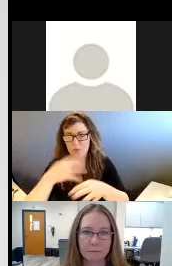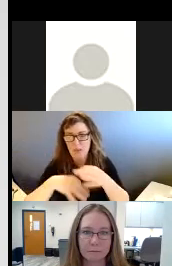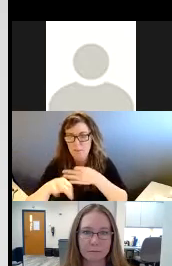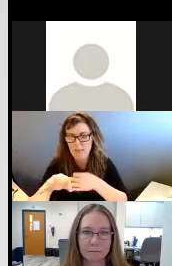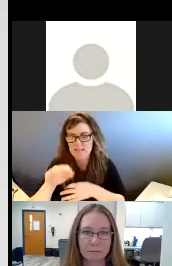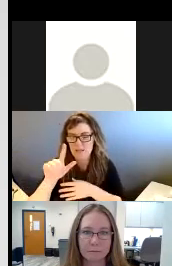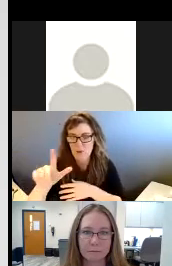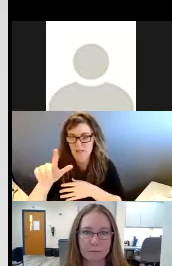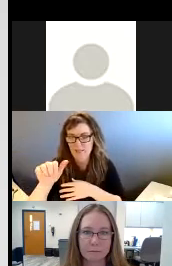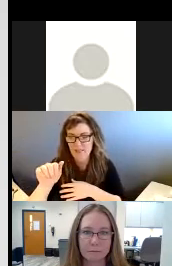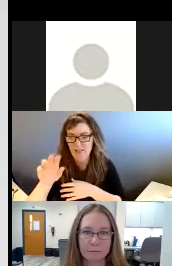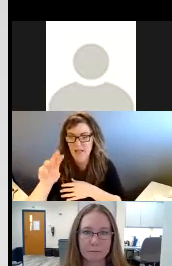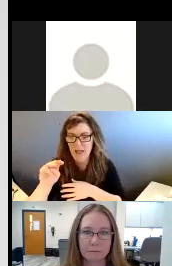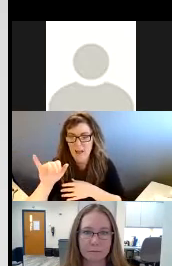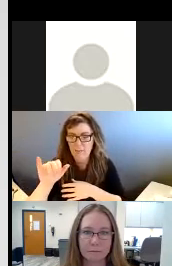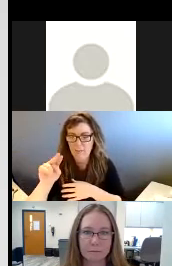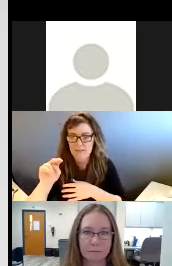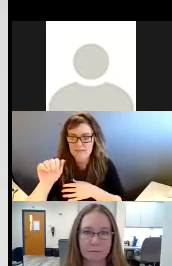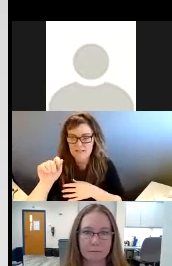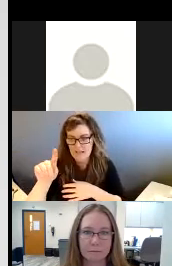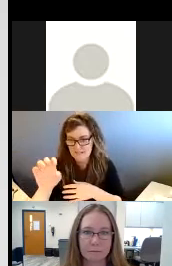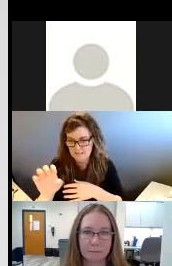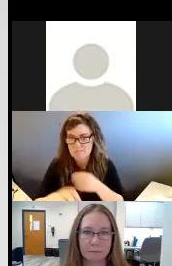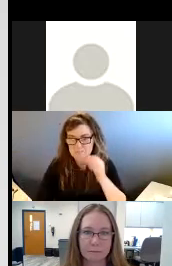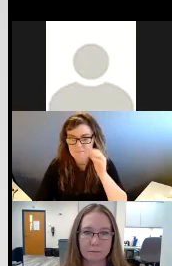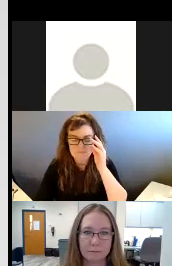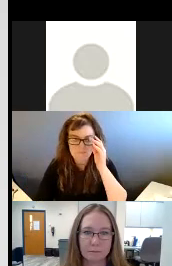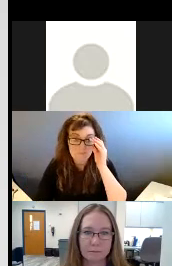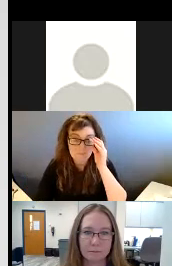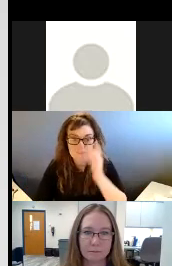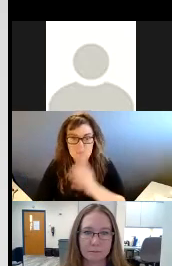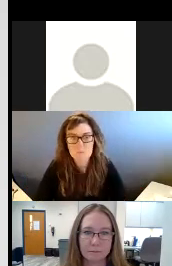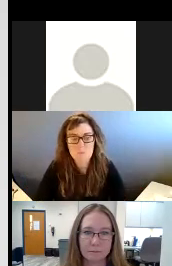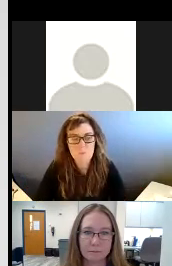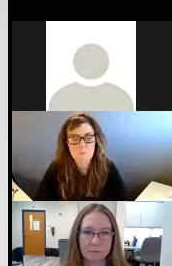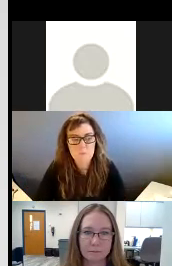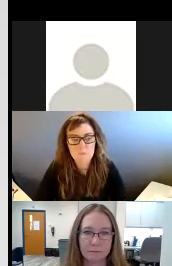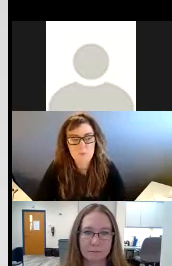IF HE WAS GOING TO BE ACCESSING THE REMAINING